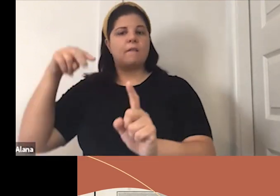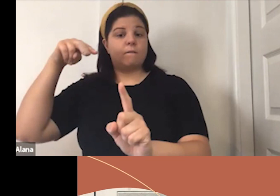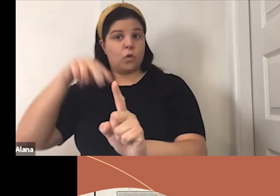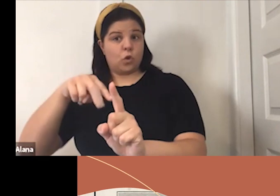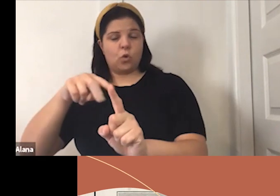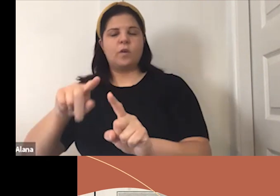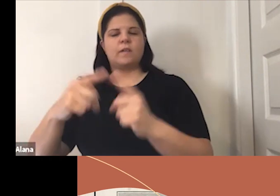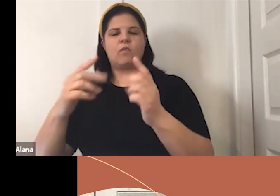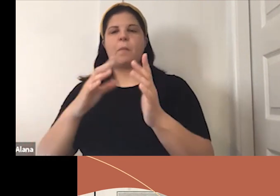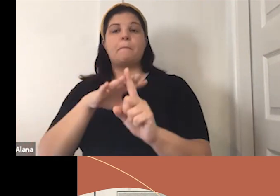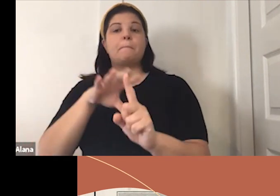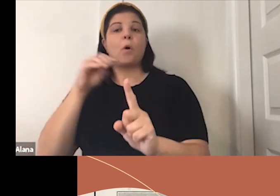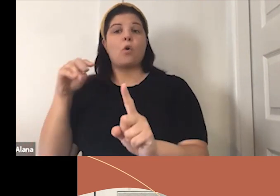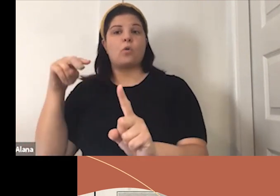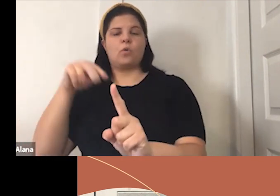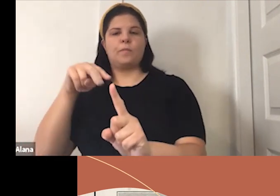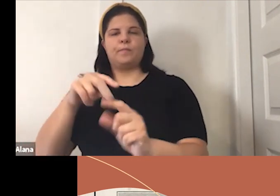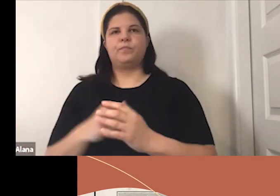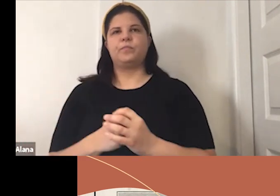or the framework.